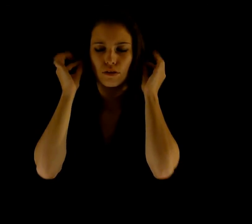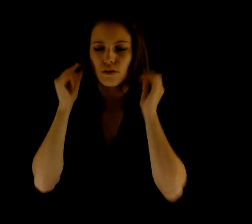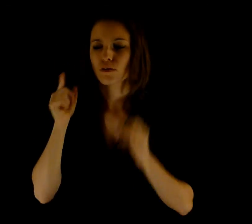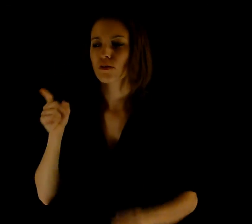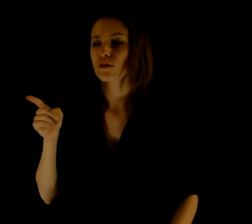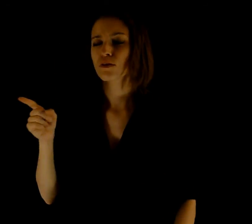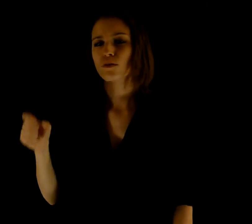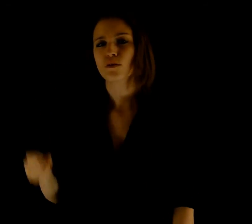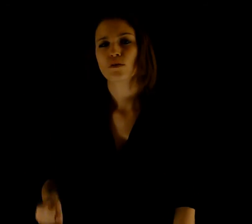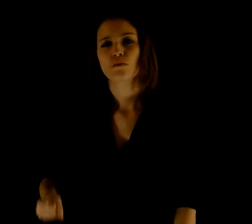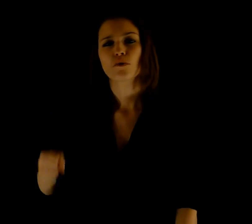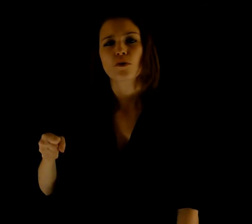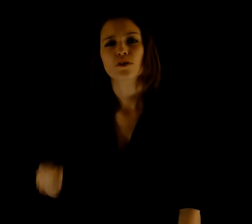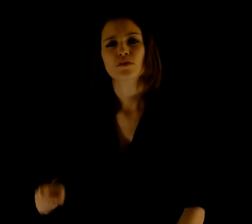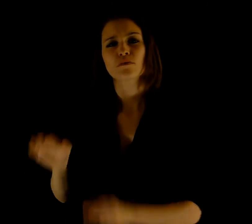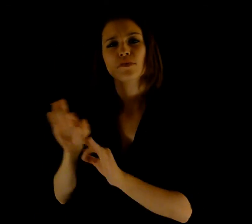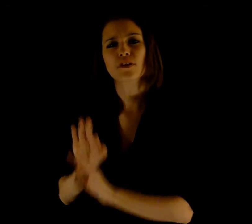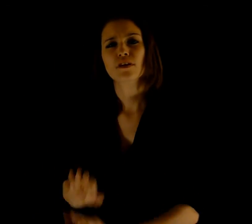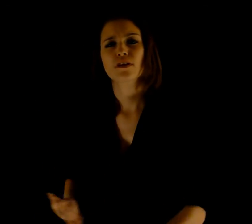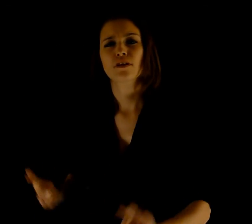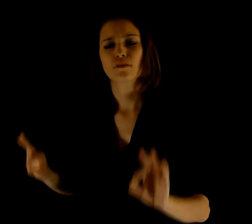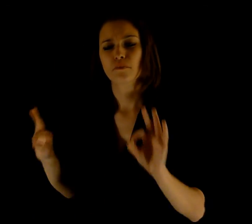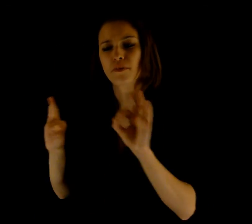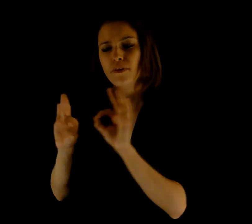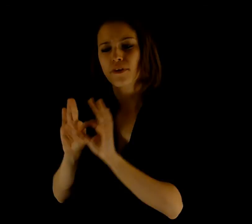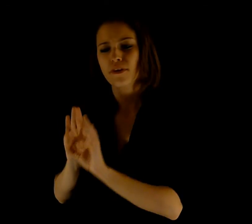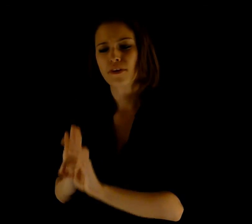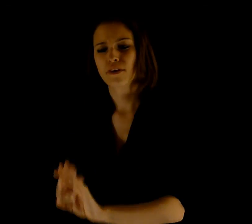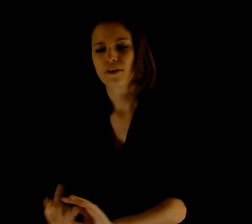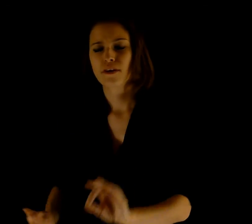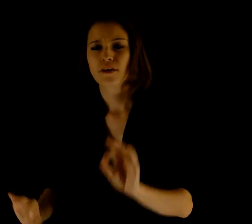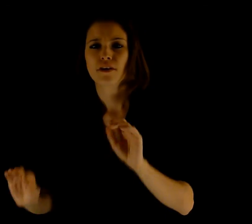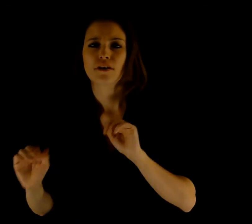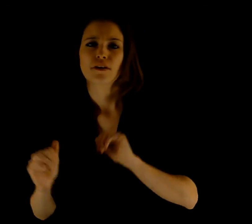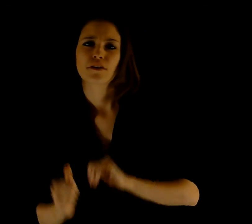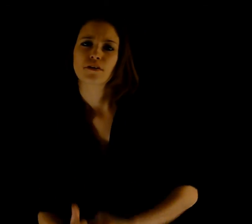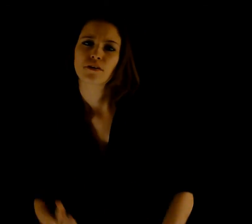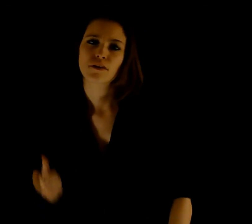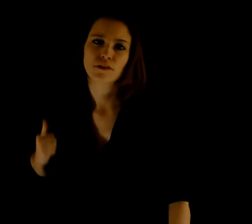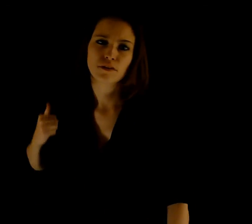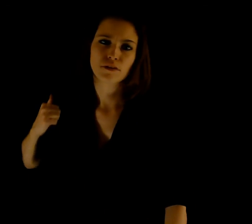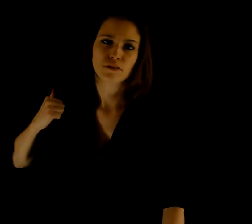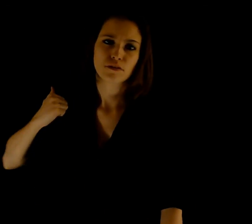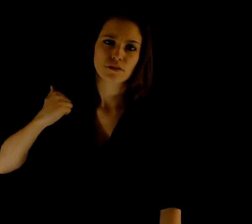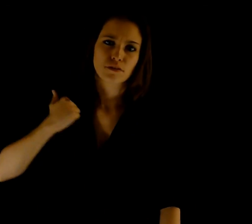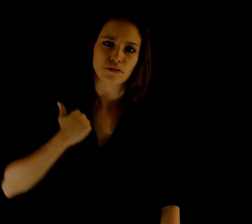HE BAG PREPARE He hung his walkman